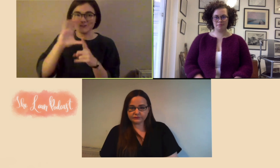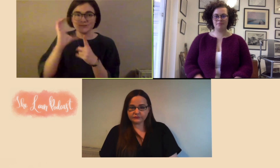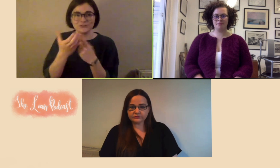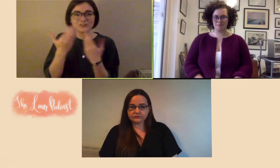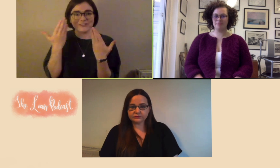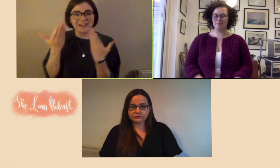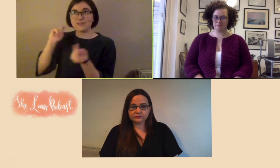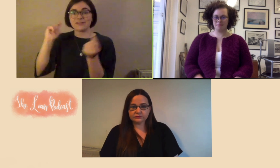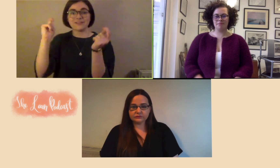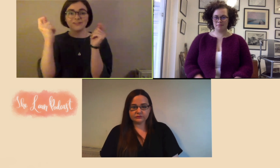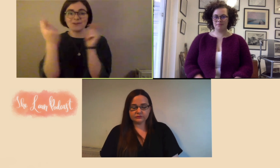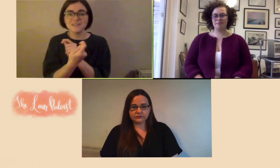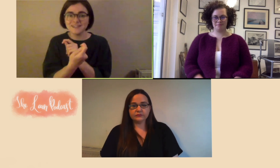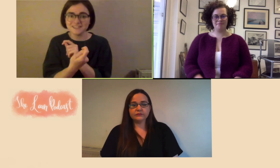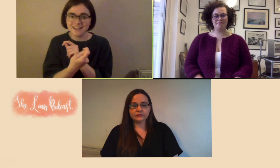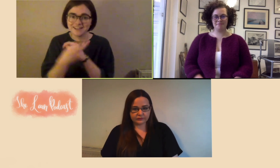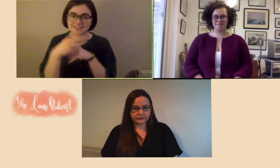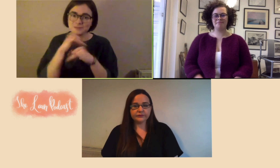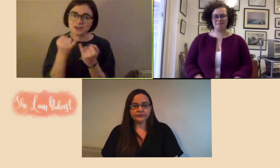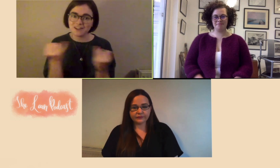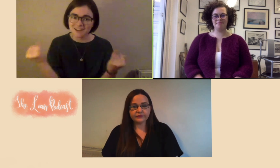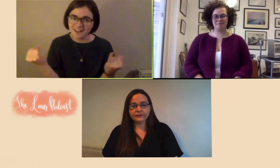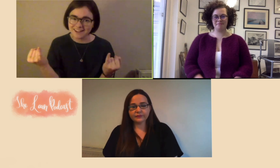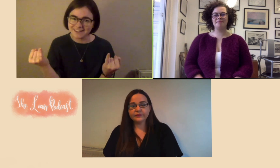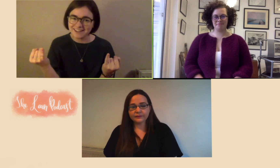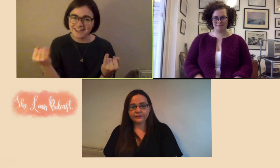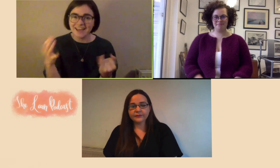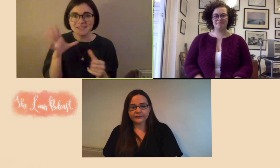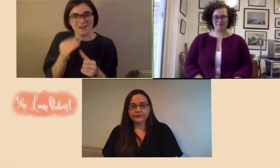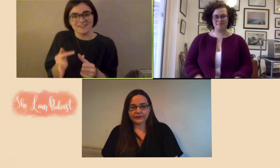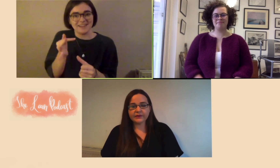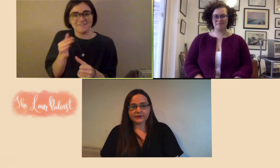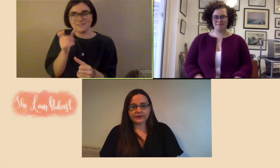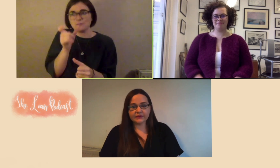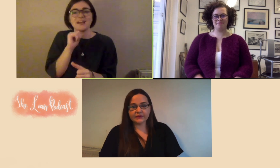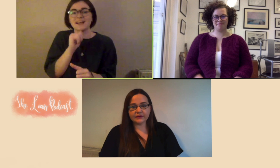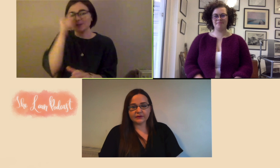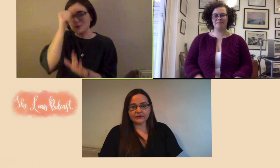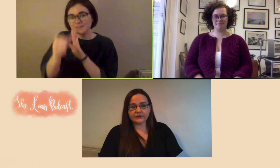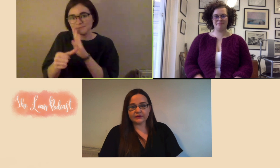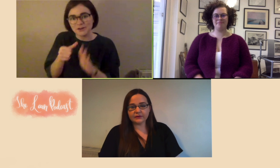It is like a different kind of culture this whole and change and adaptation to life online.